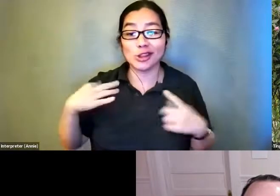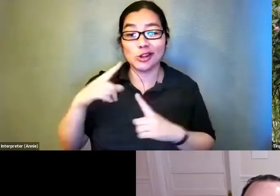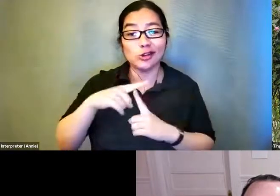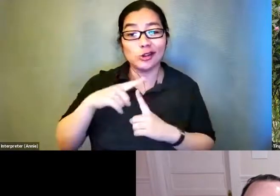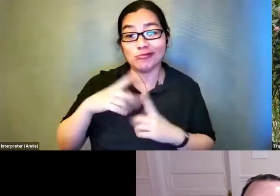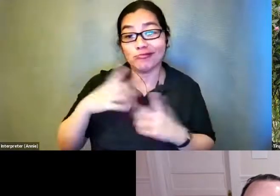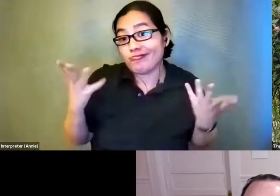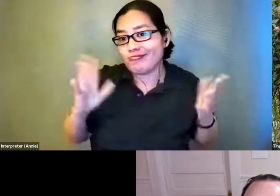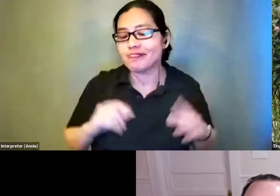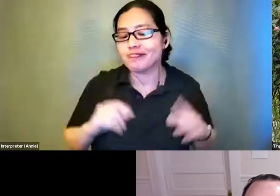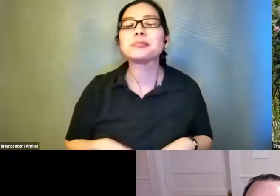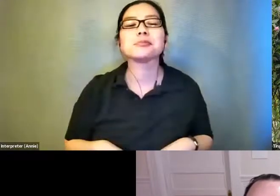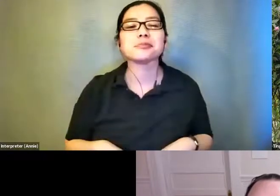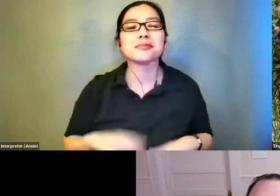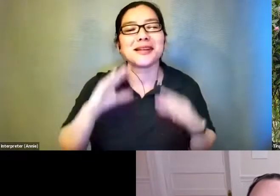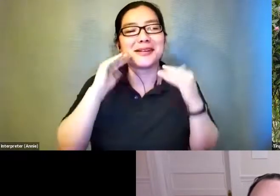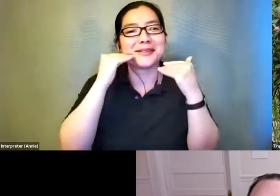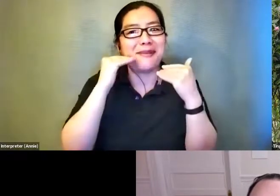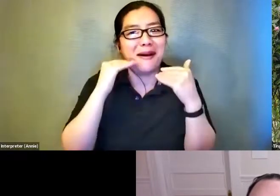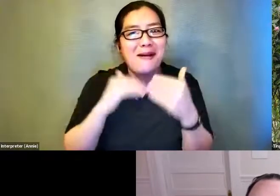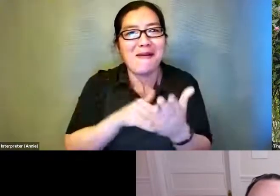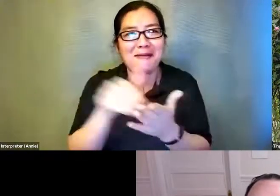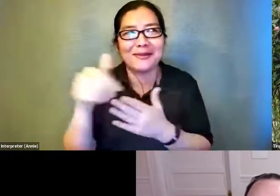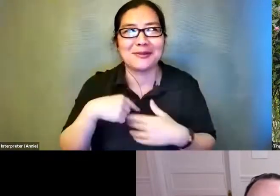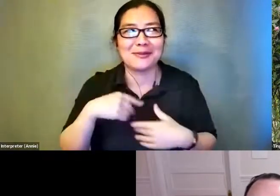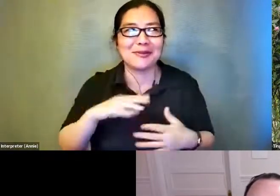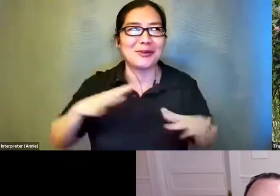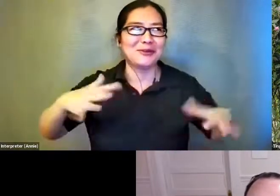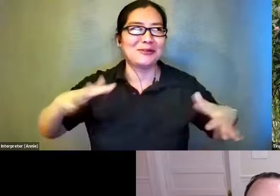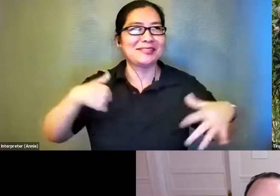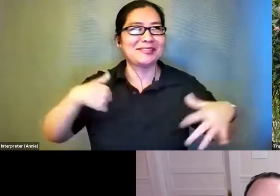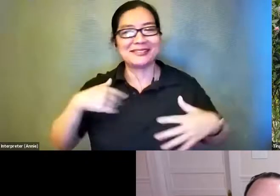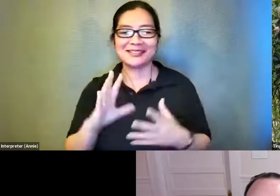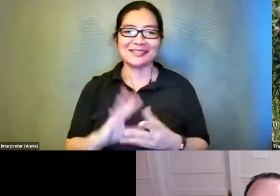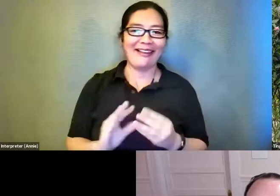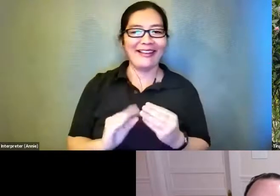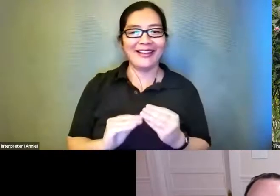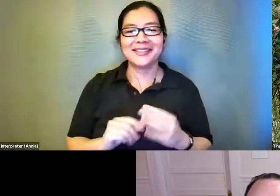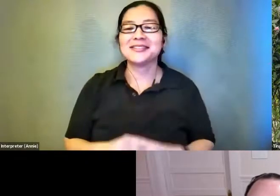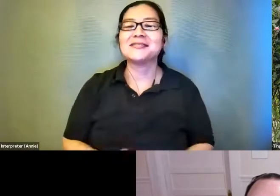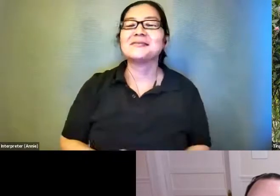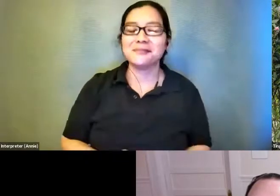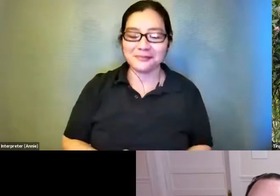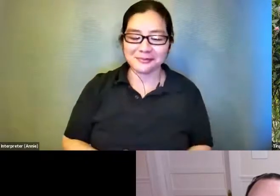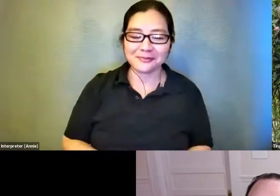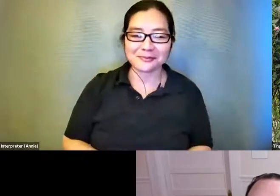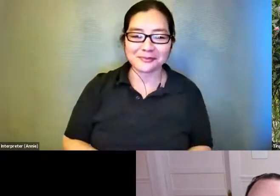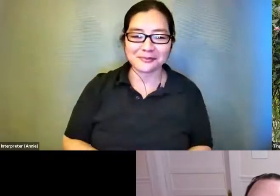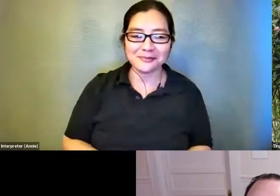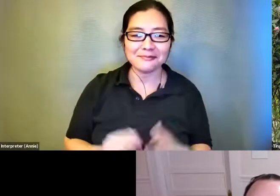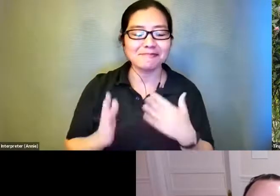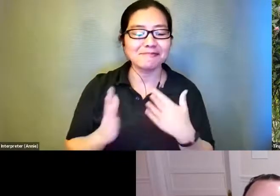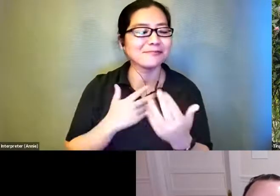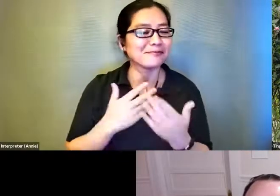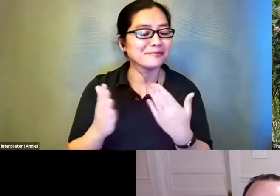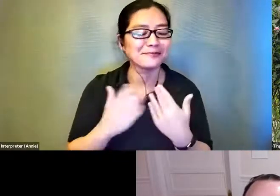I smile a lot when I get nervous talking. Anyways,